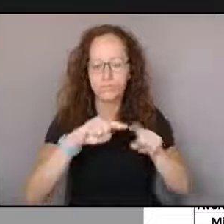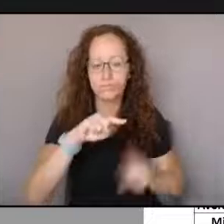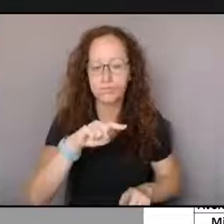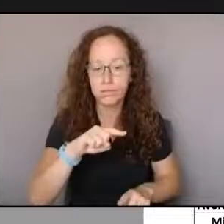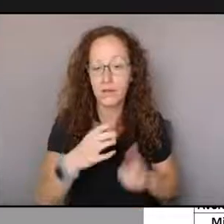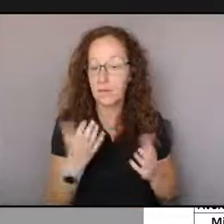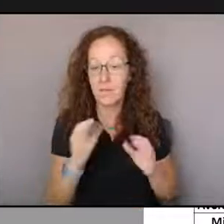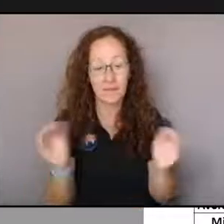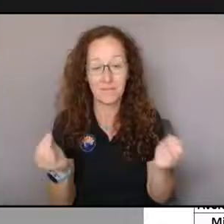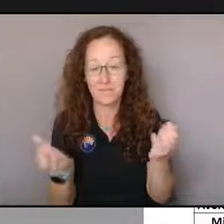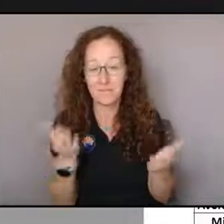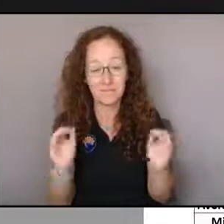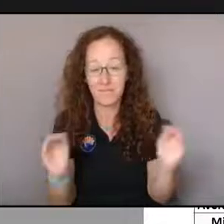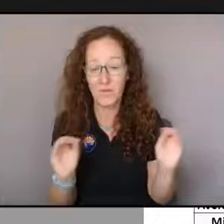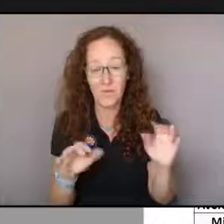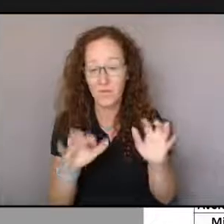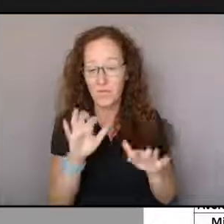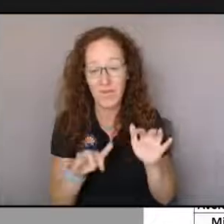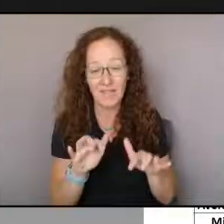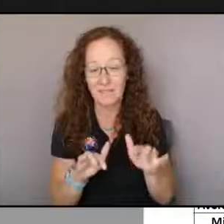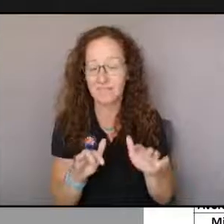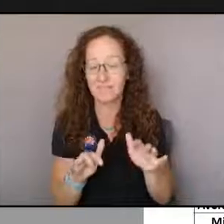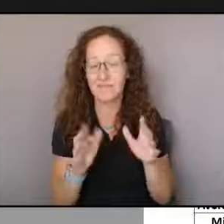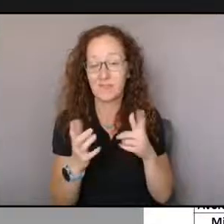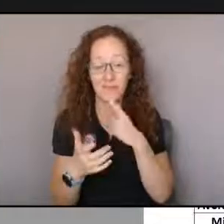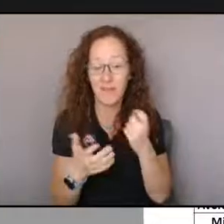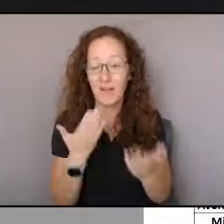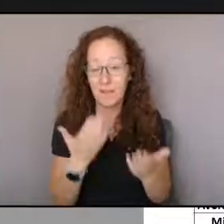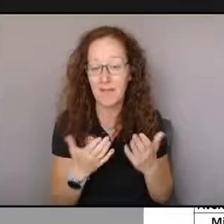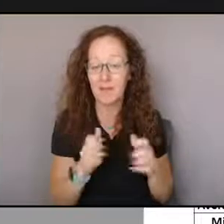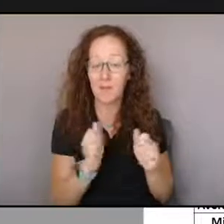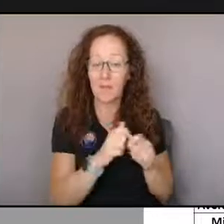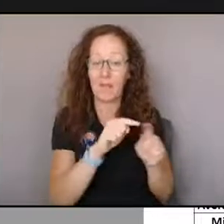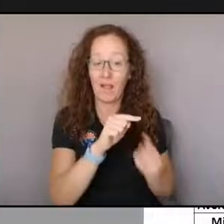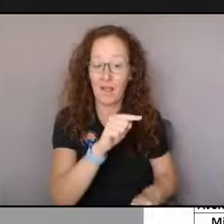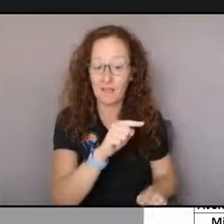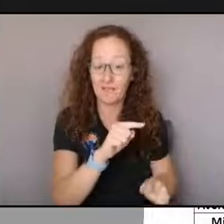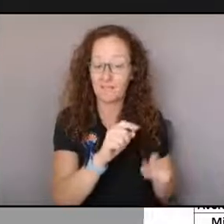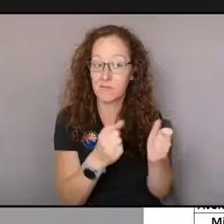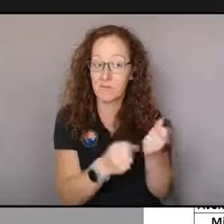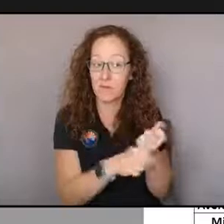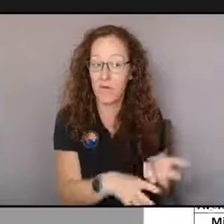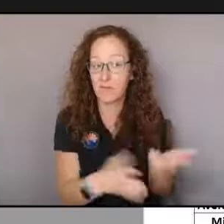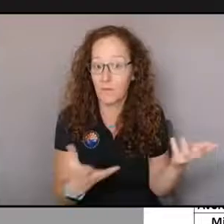ASSOCIATED DRY LIGHTENING, SO WE'LL HAVE TO SEE WHAT THAT BRINGS FOR US AT THAT TIME.